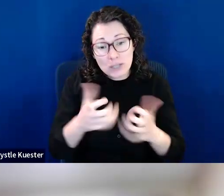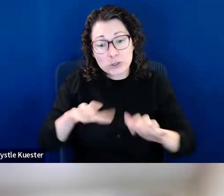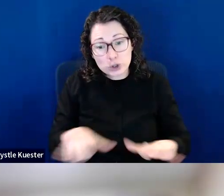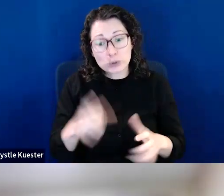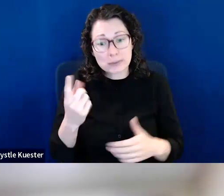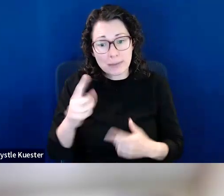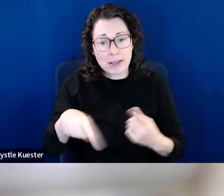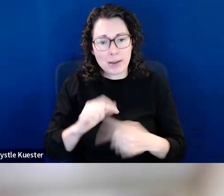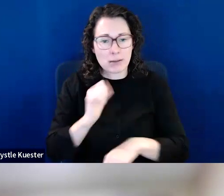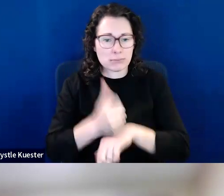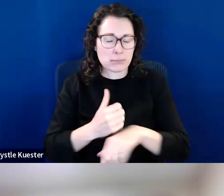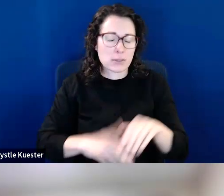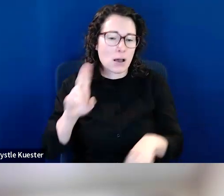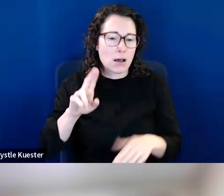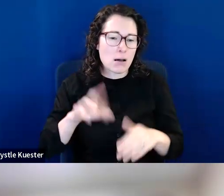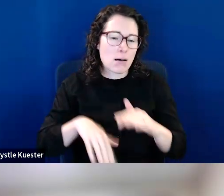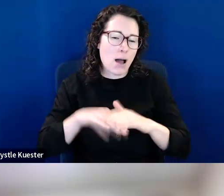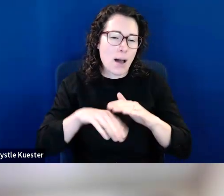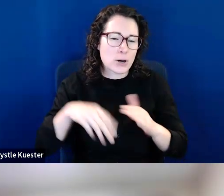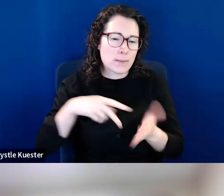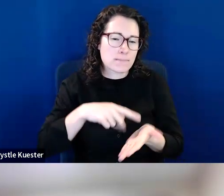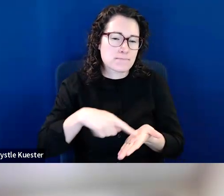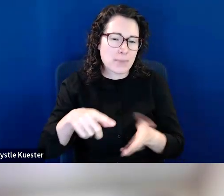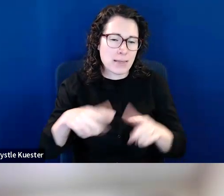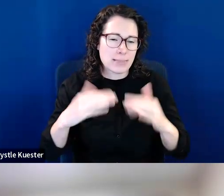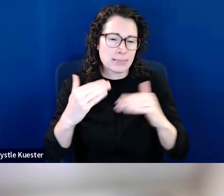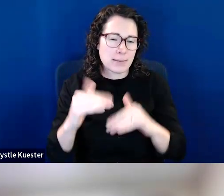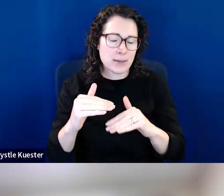actually setting an upper payment limit um and this is what Virginia did although unfortunately